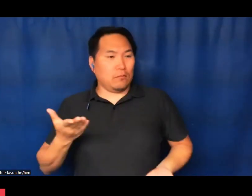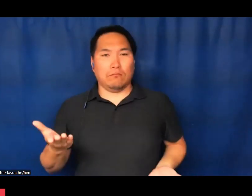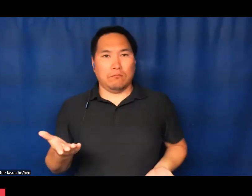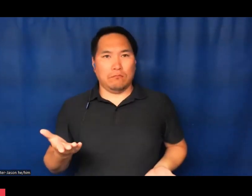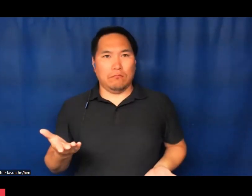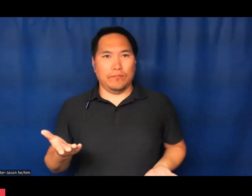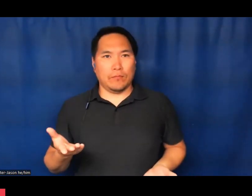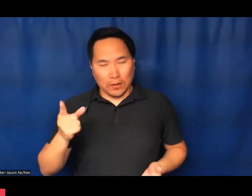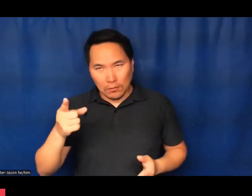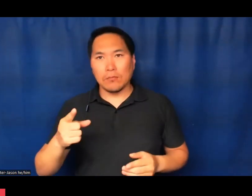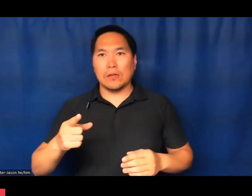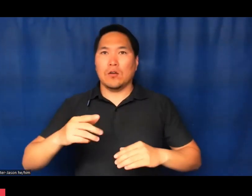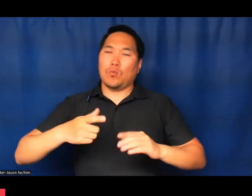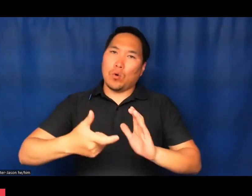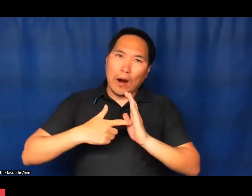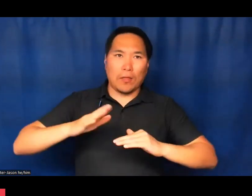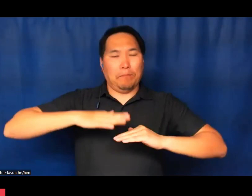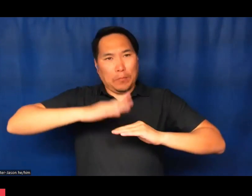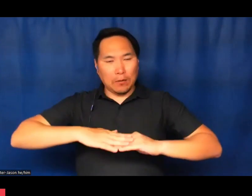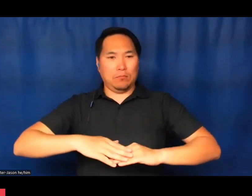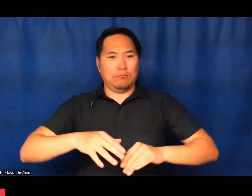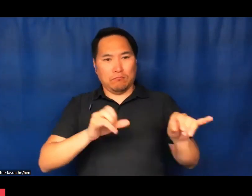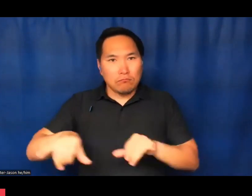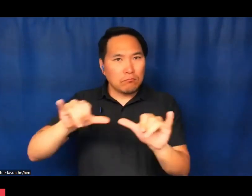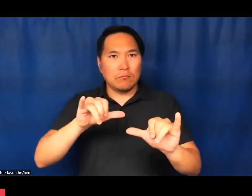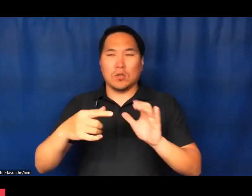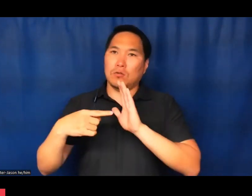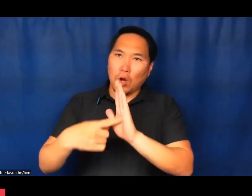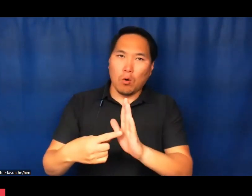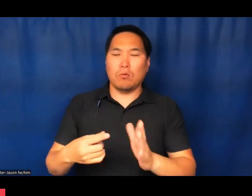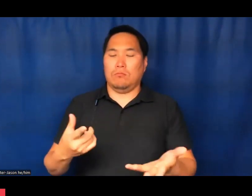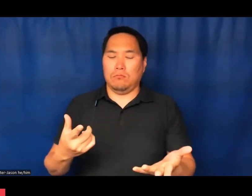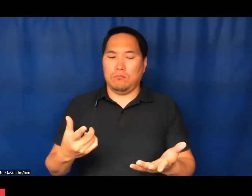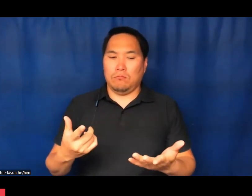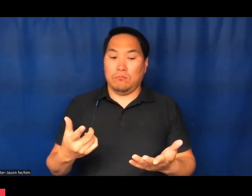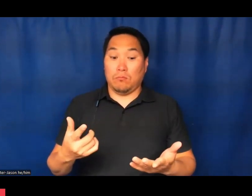seminal standard, the prevailing precedent to unpack what are the threshold requirements